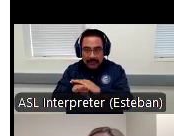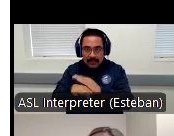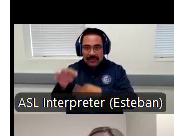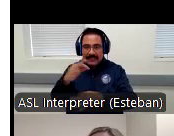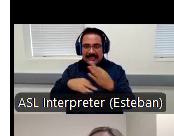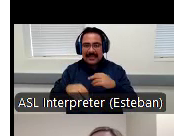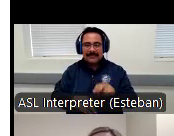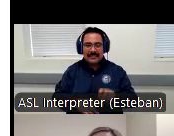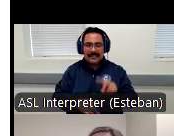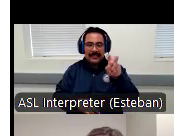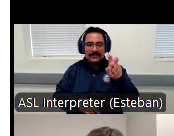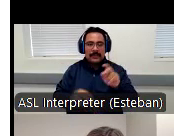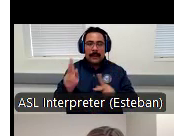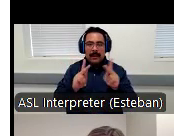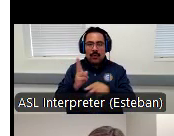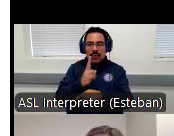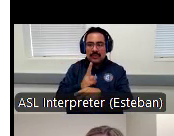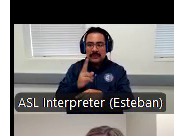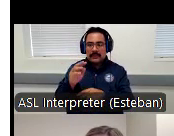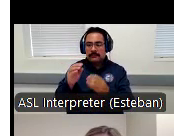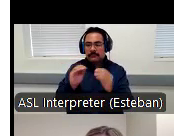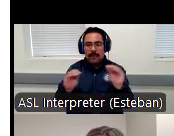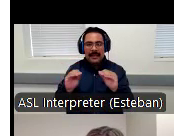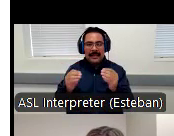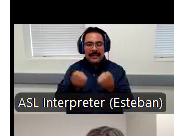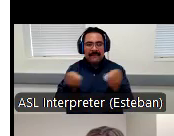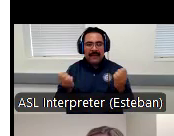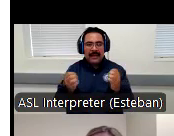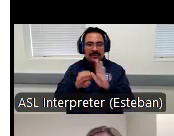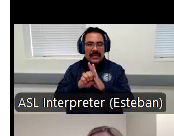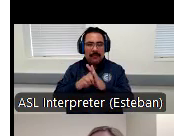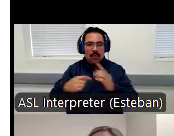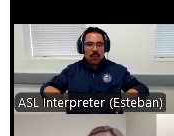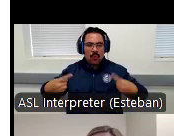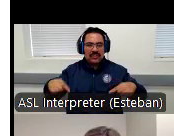who are using a mobility device like a wheelchair are able to enter, as our people who are walking,